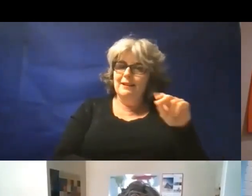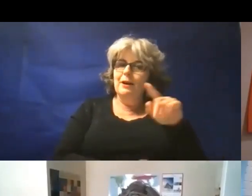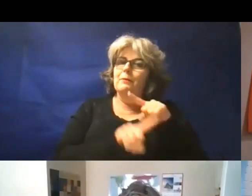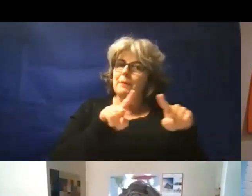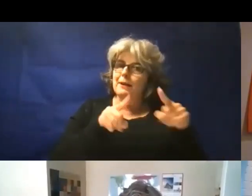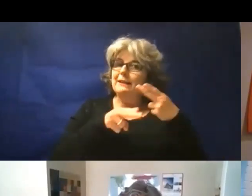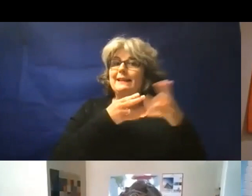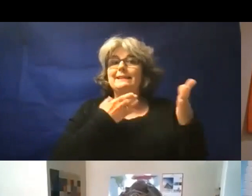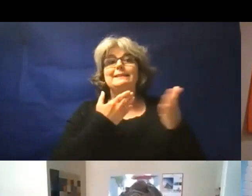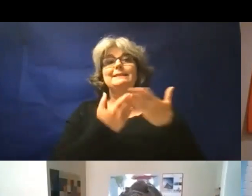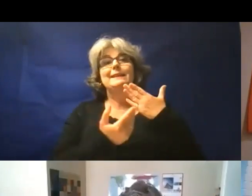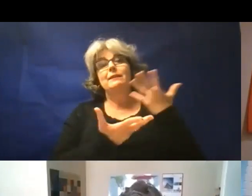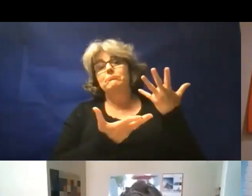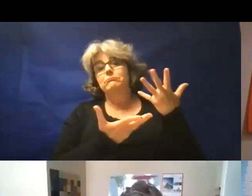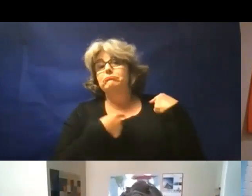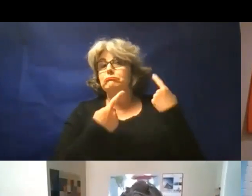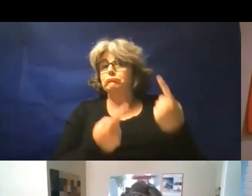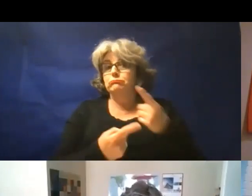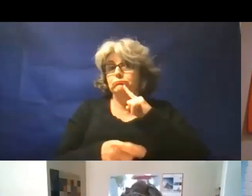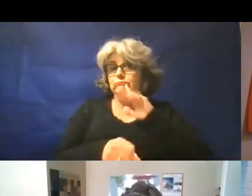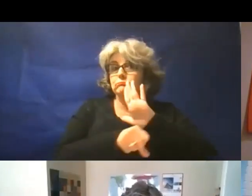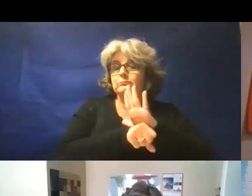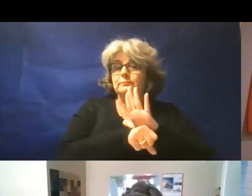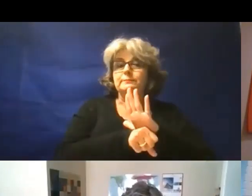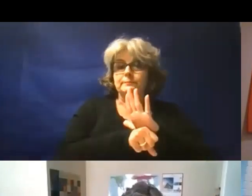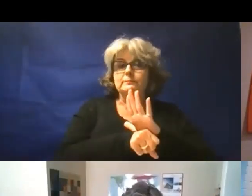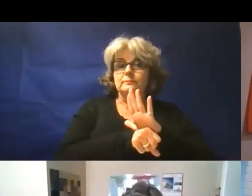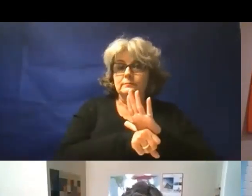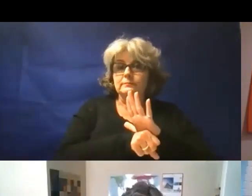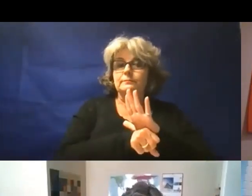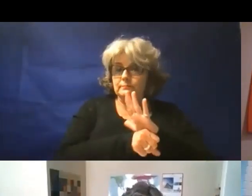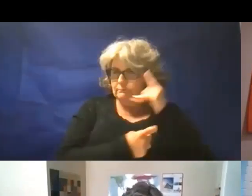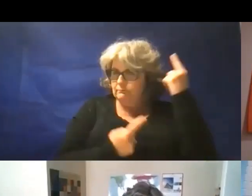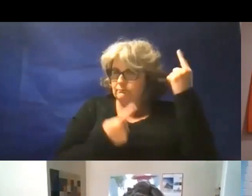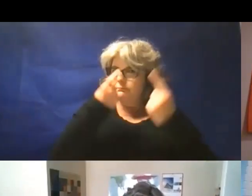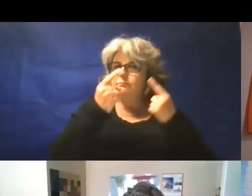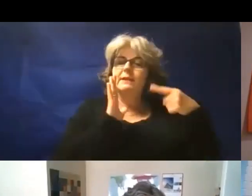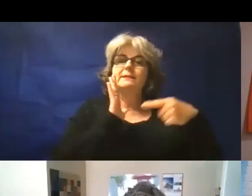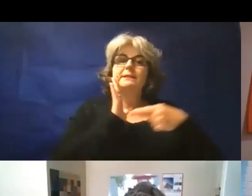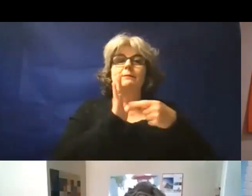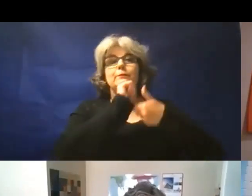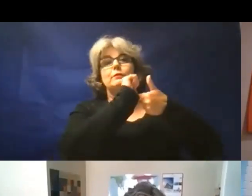certainly there are insurance considerations sometimes because international travel insurance